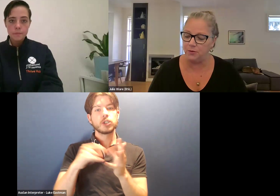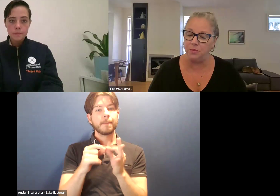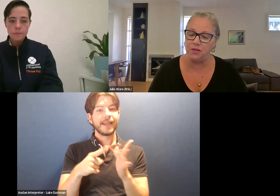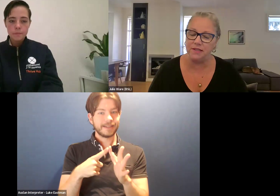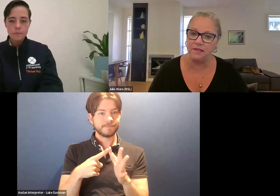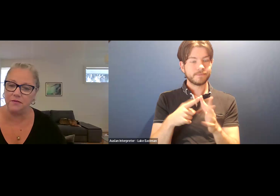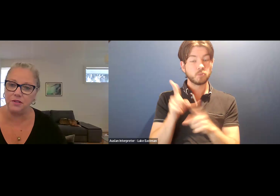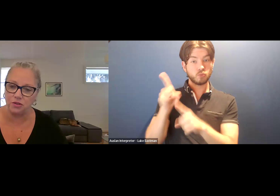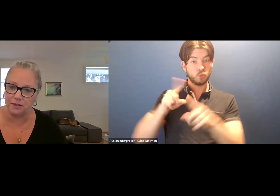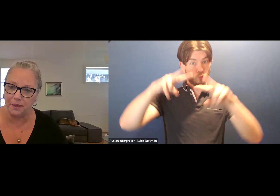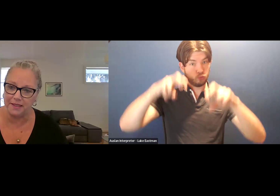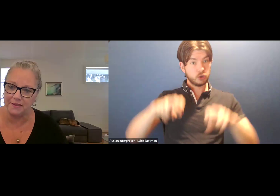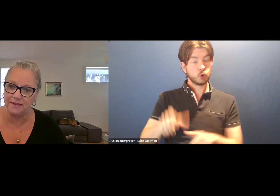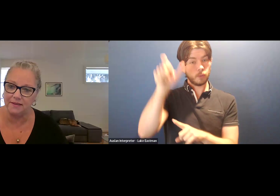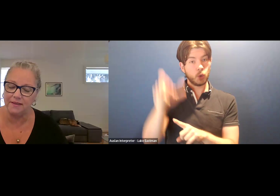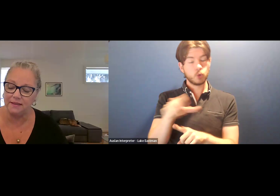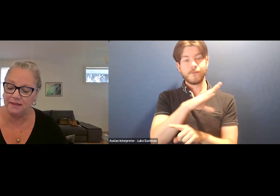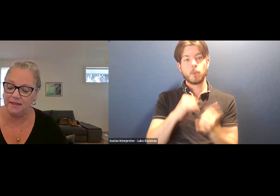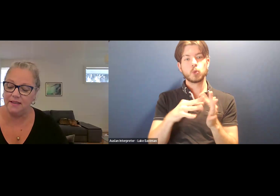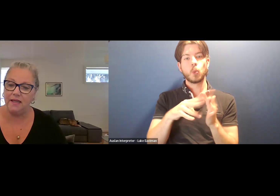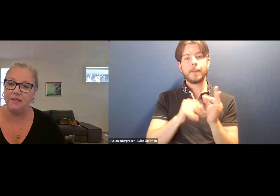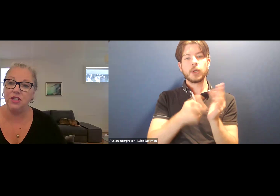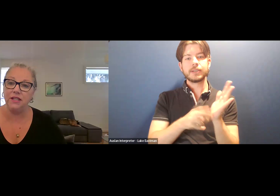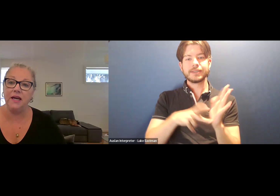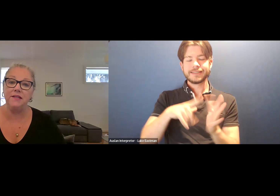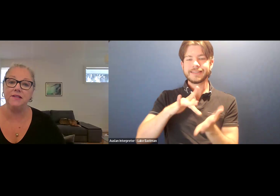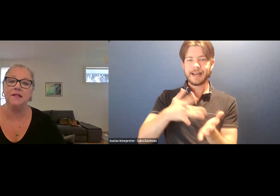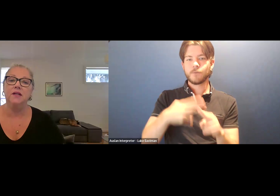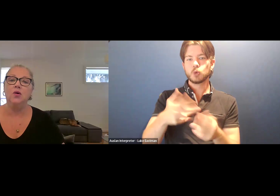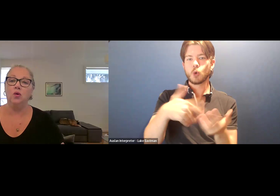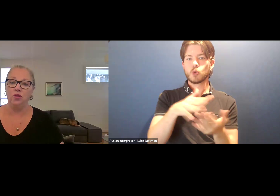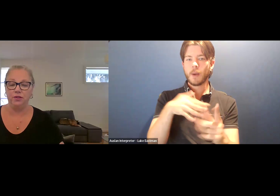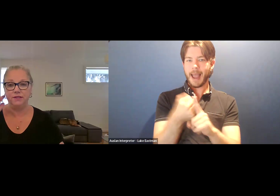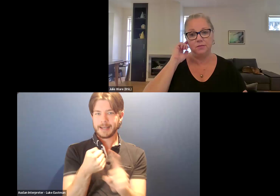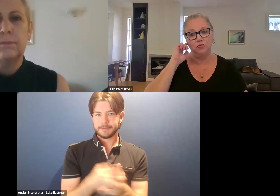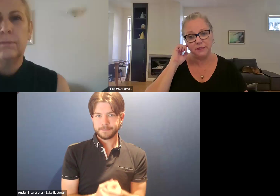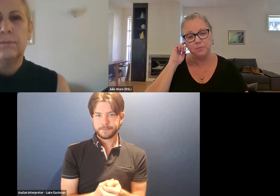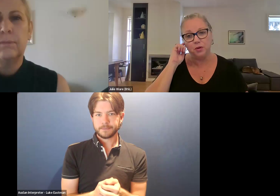the Swinburne Centre for Social